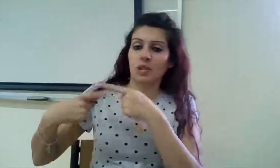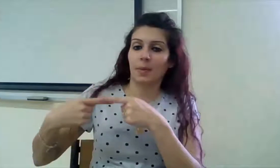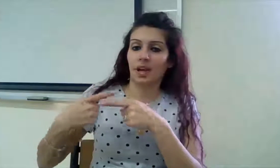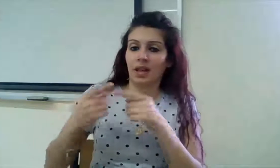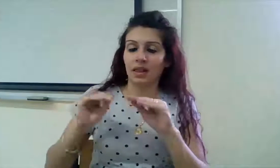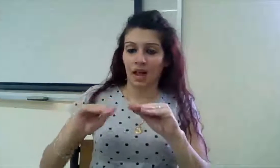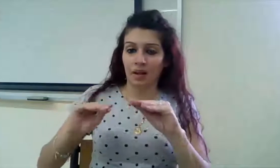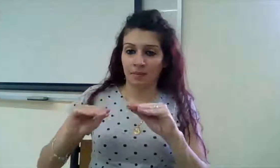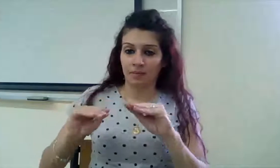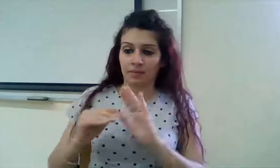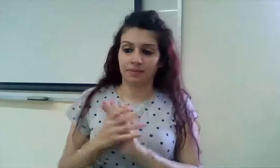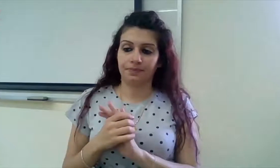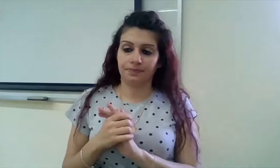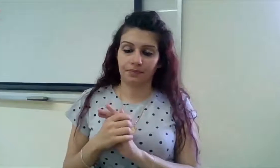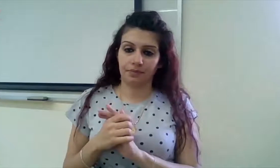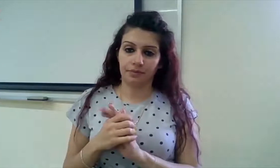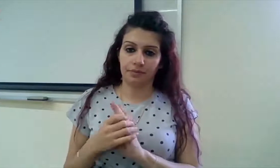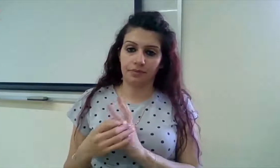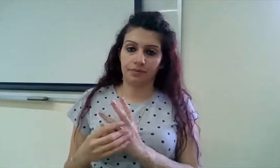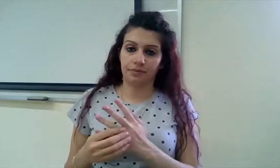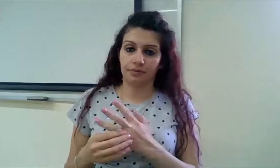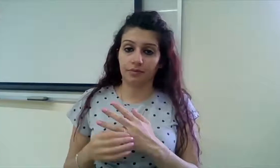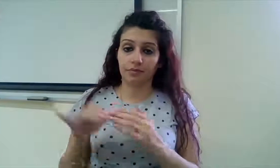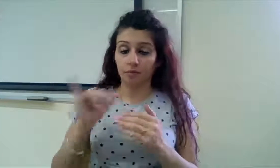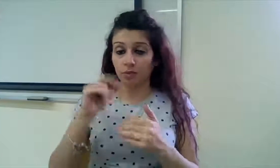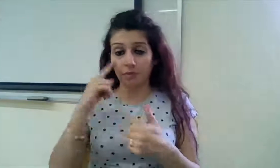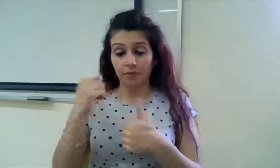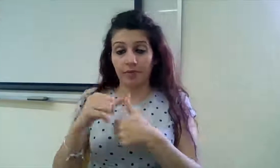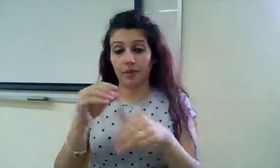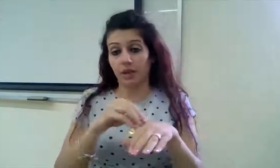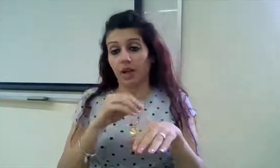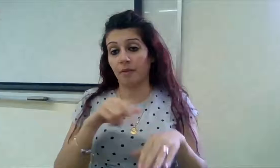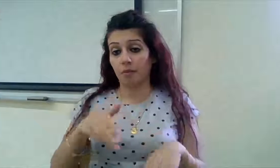be seen but focusing on continuity now I think has helped to support with being